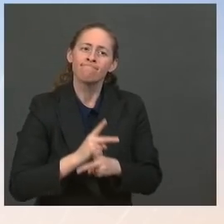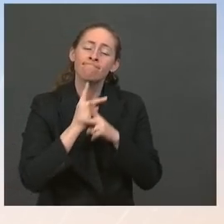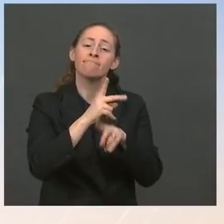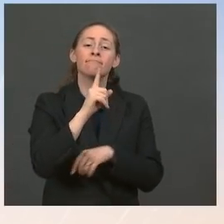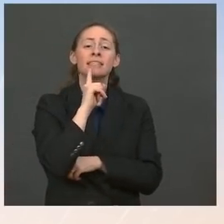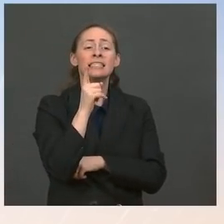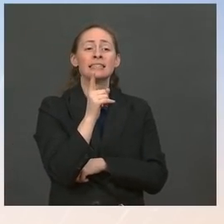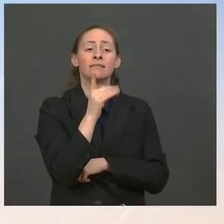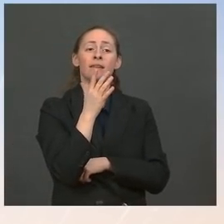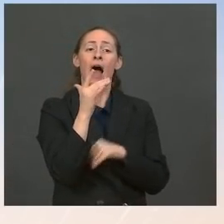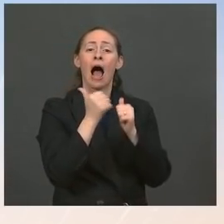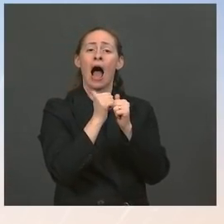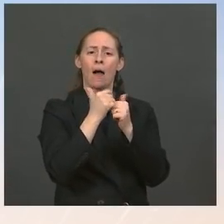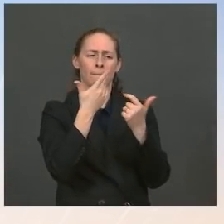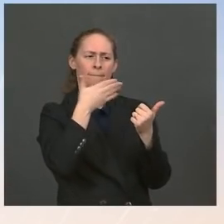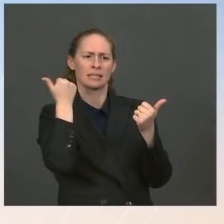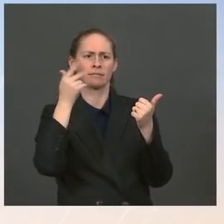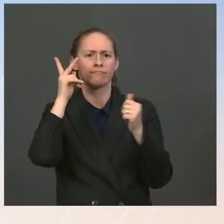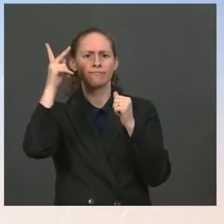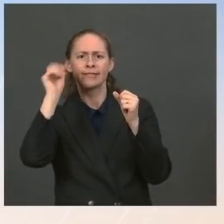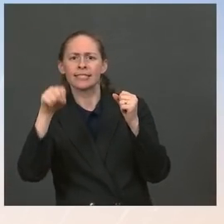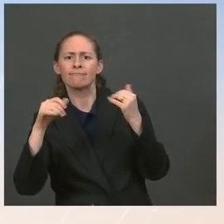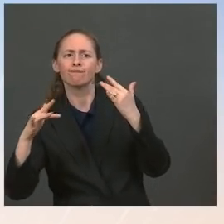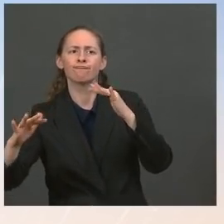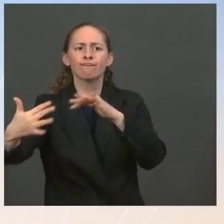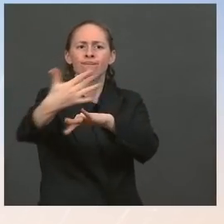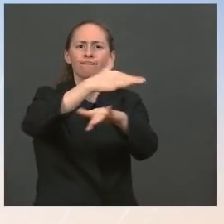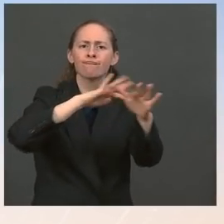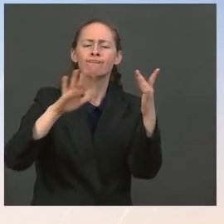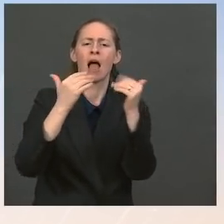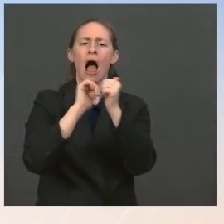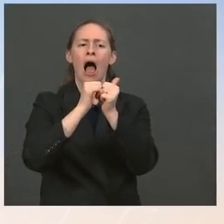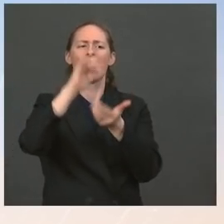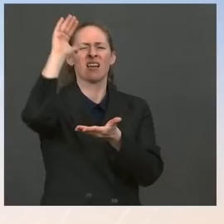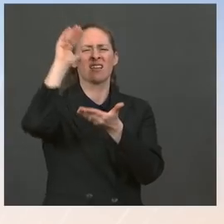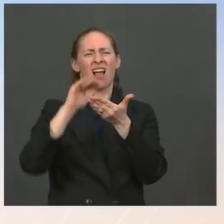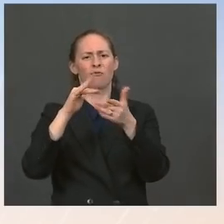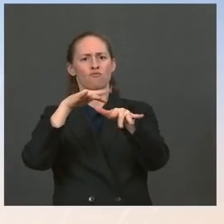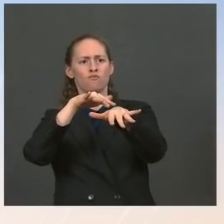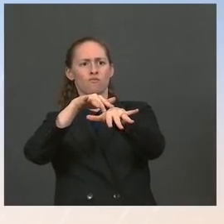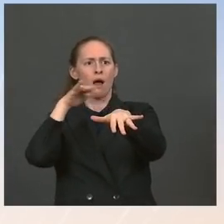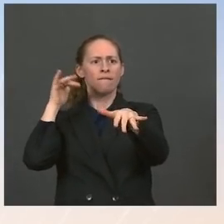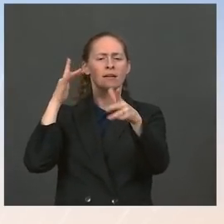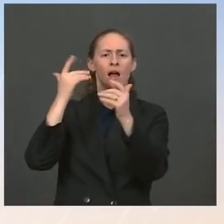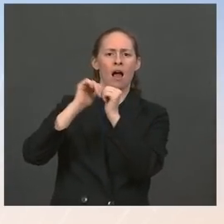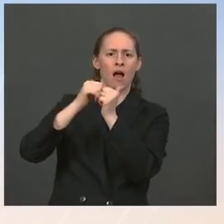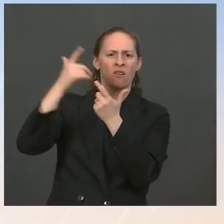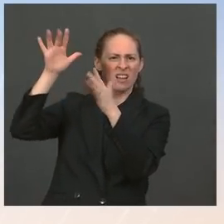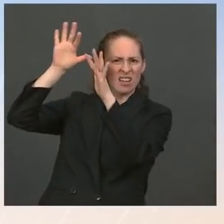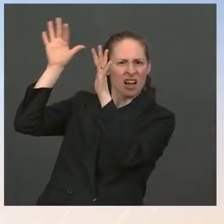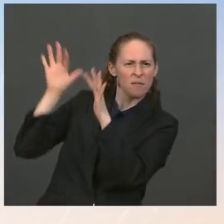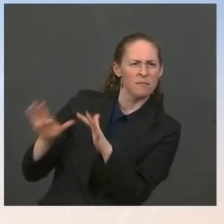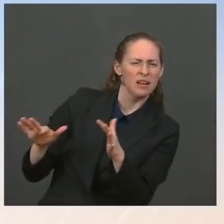that are better for congestion and better for climate is to give them alternatives. So, I know our transit funding doesn't sound like a highway policy,